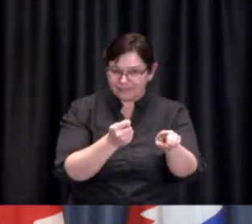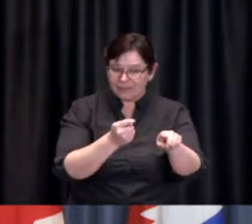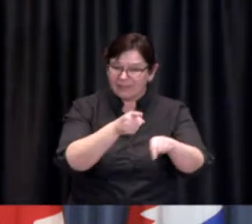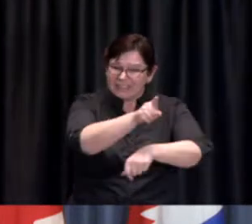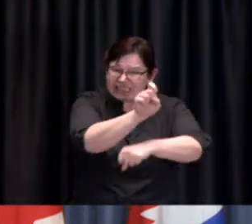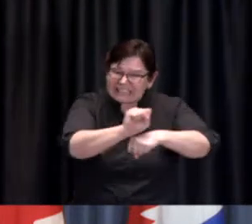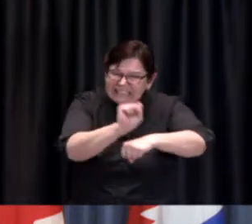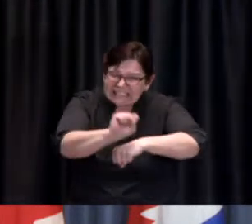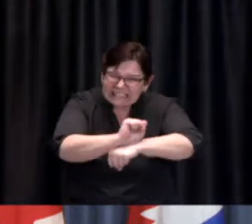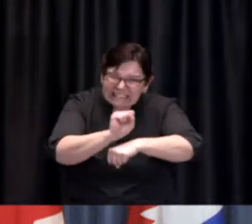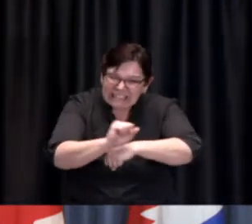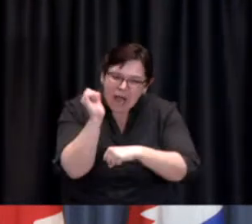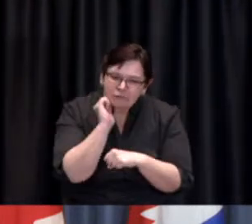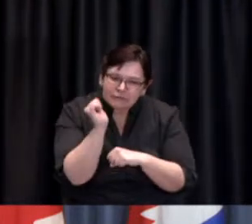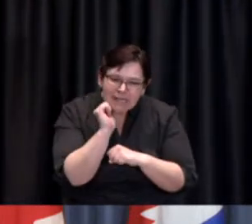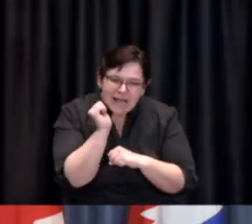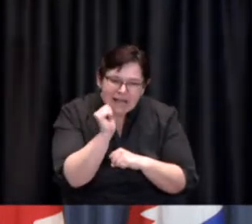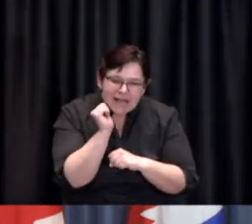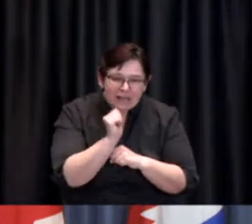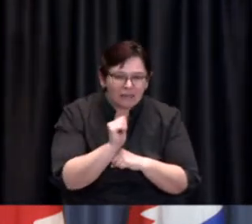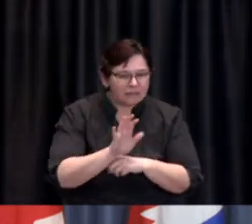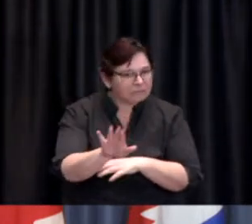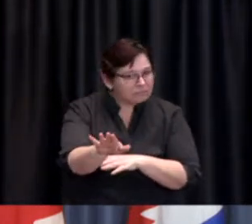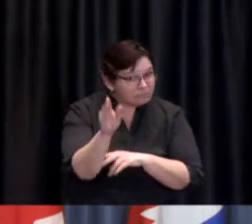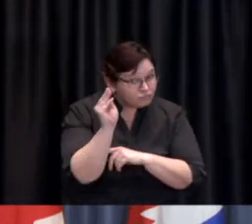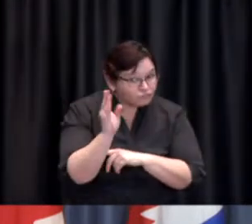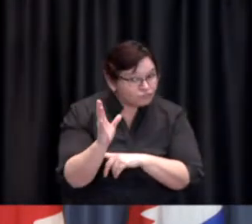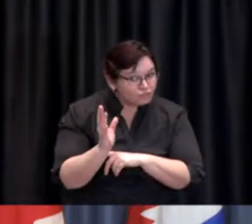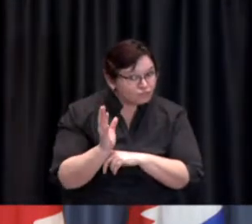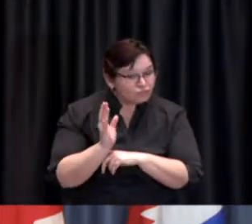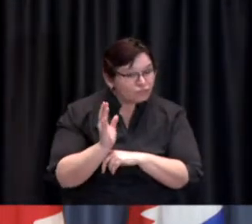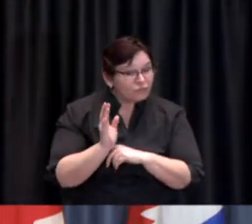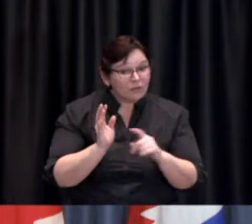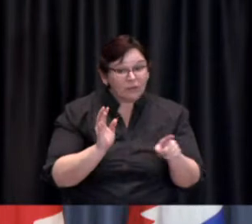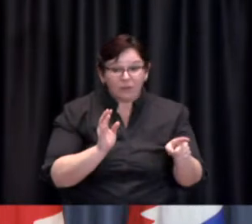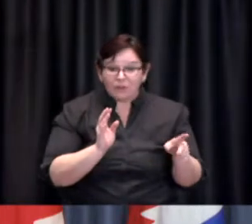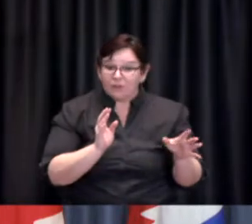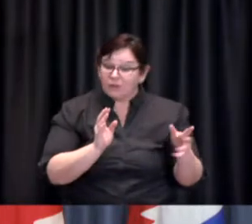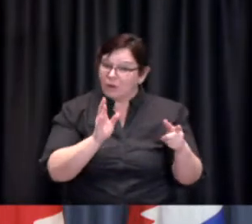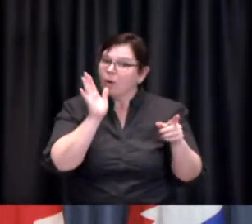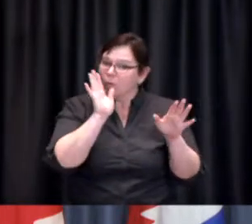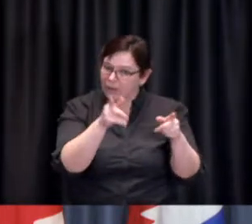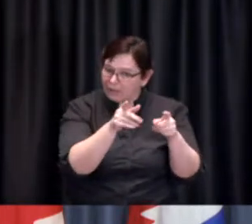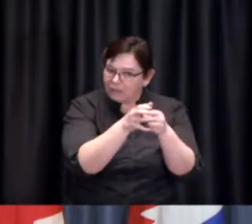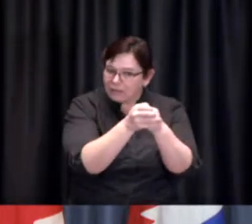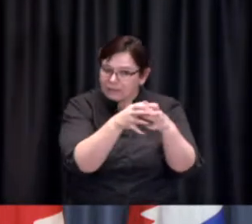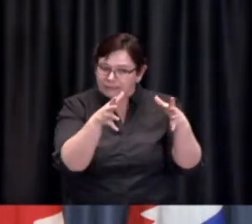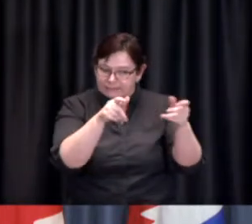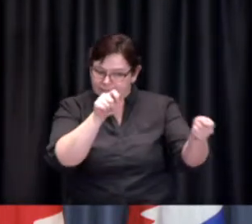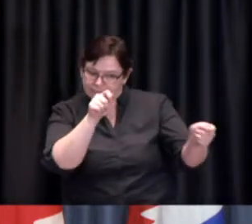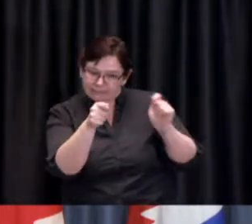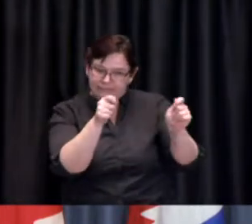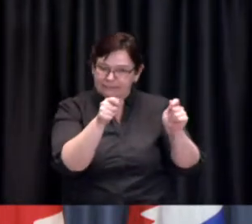to know that we regularly expand and adjust the scope of operations for both of those if you will